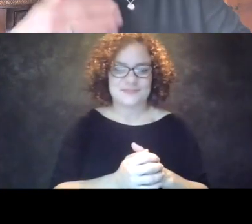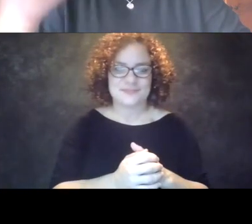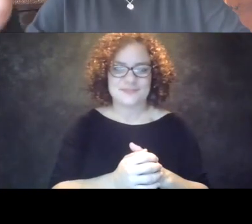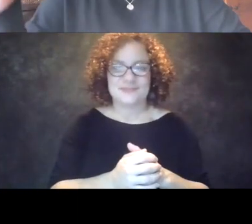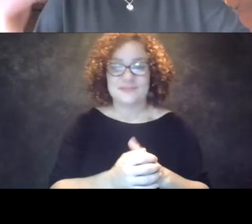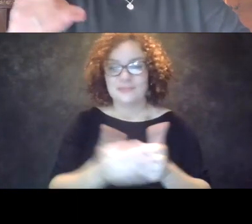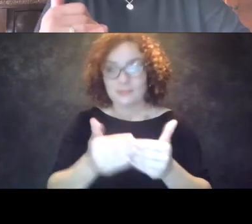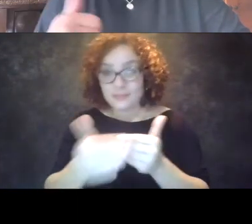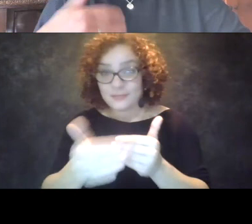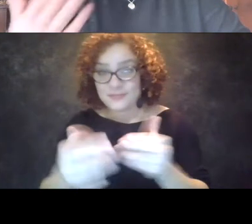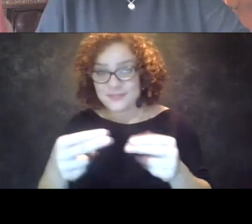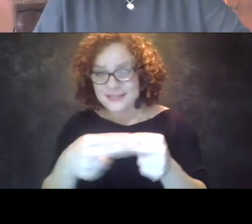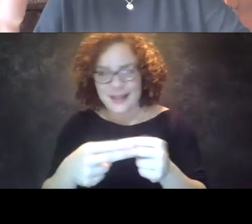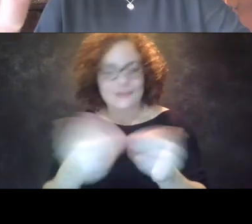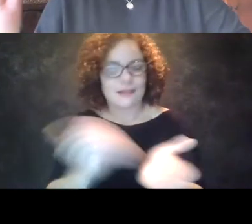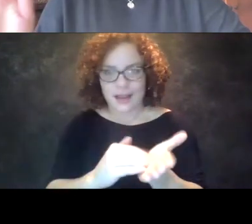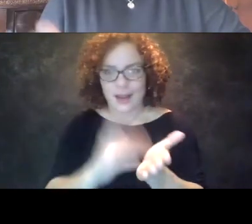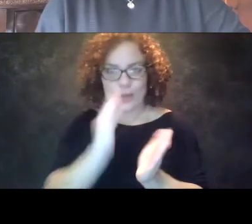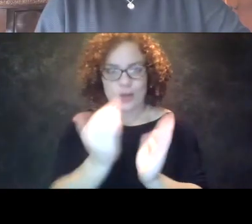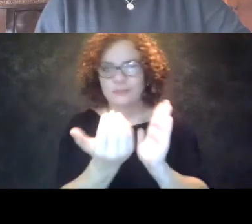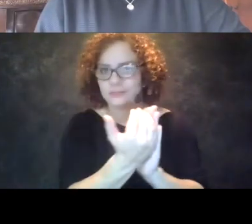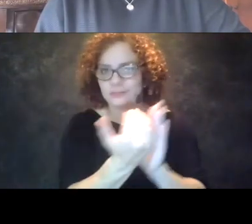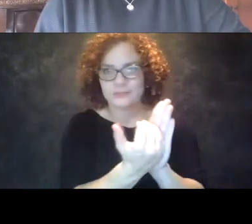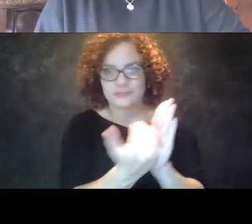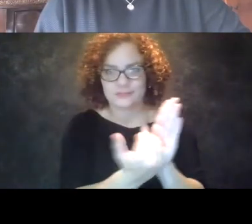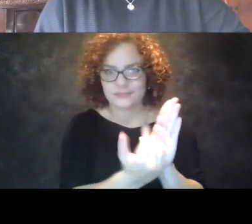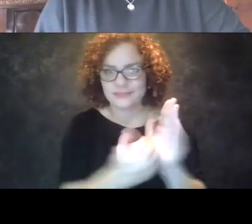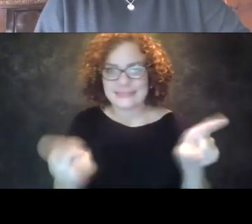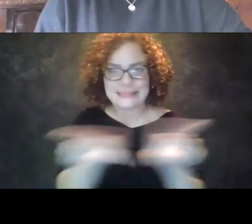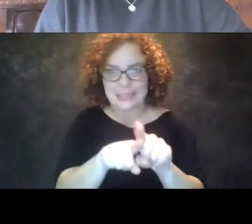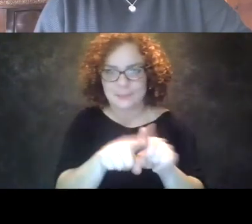are again just going to list almost verbatim what came from the article so I would just